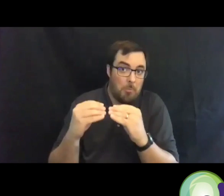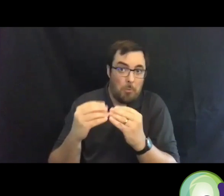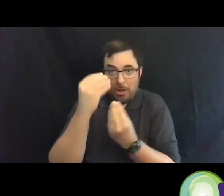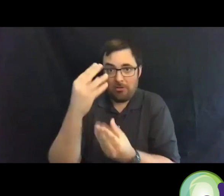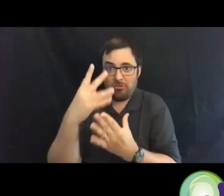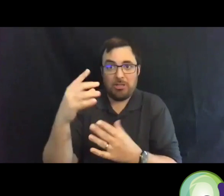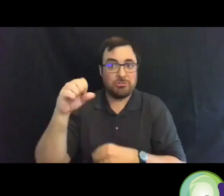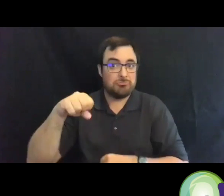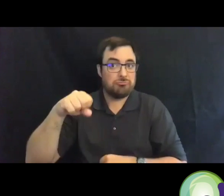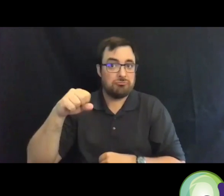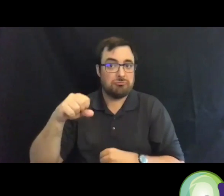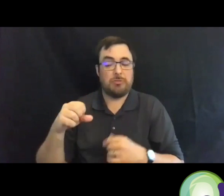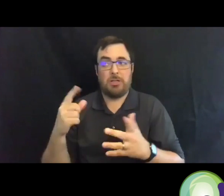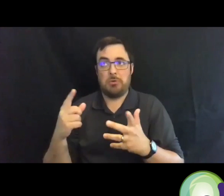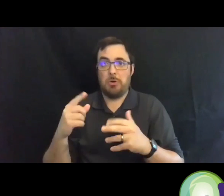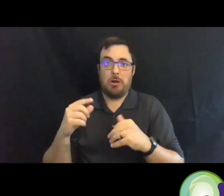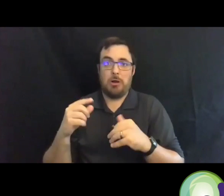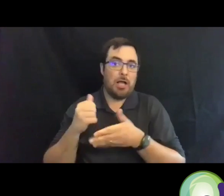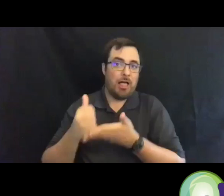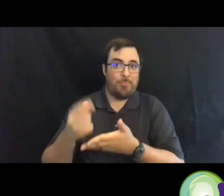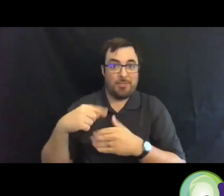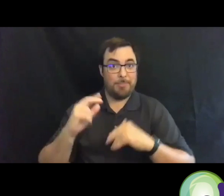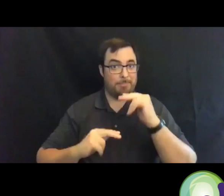concept by giving them a different viewpoint or